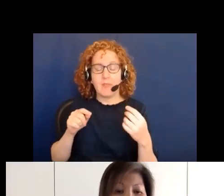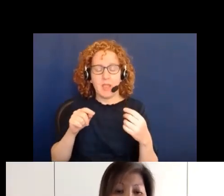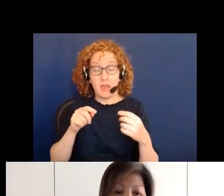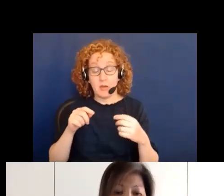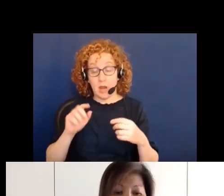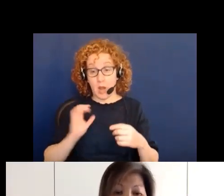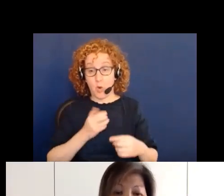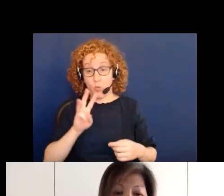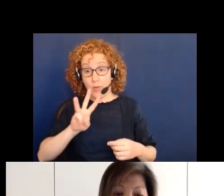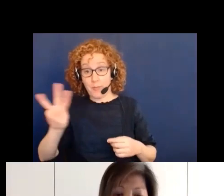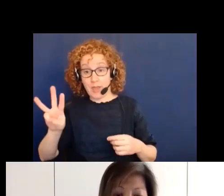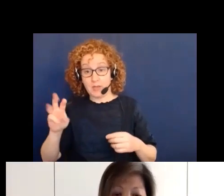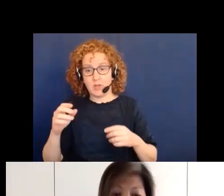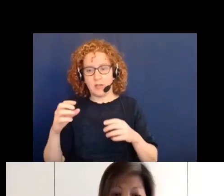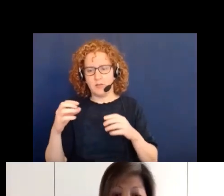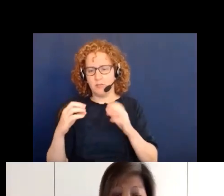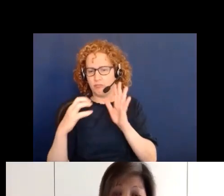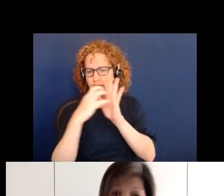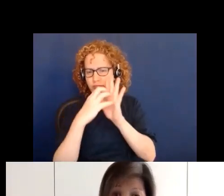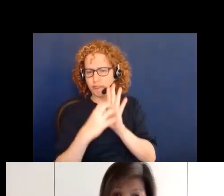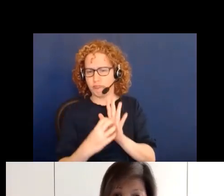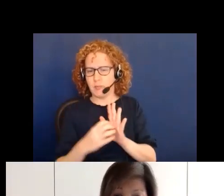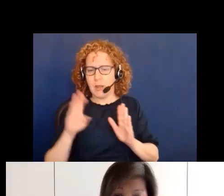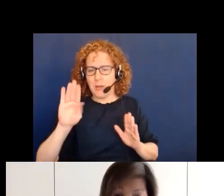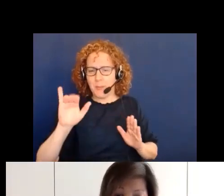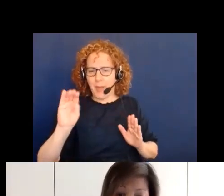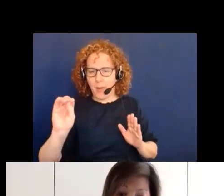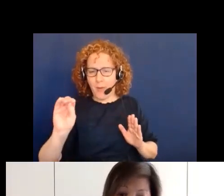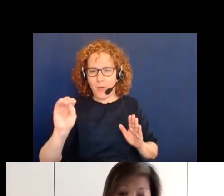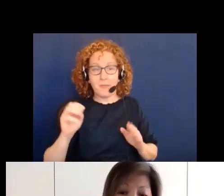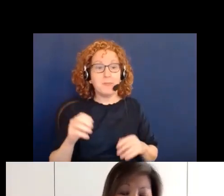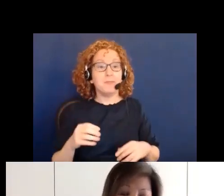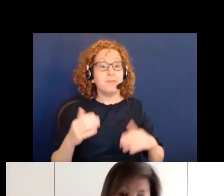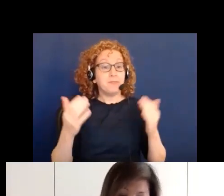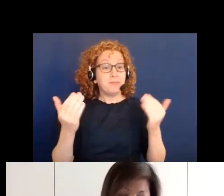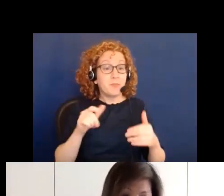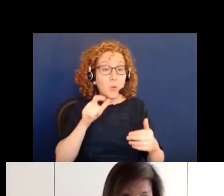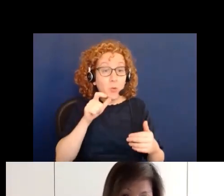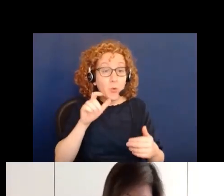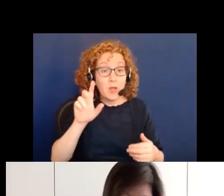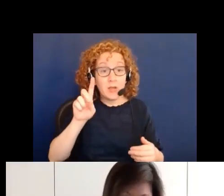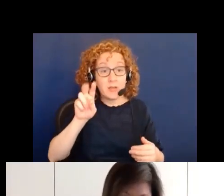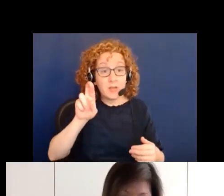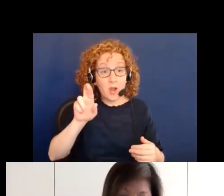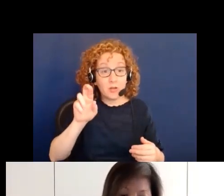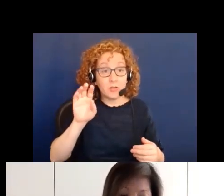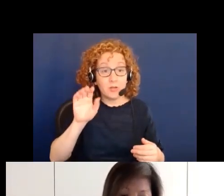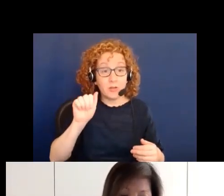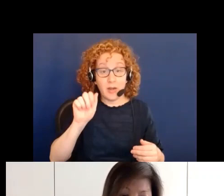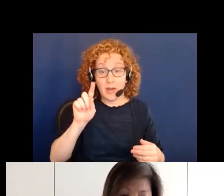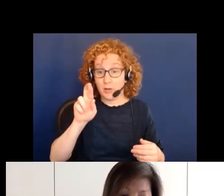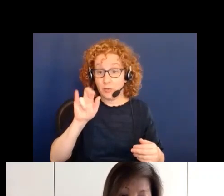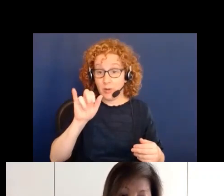Dr. Adria Baker from Rice University. Amongst many of her accomplishments, Adria was awarded